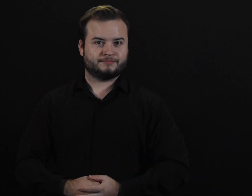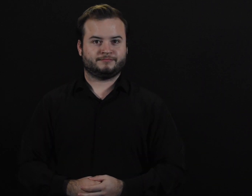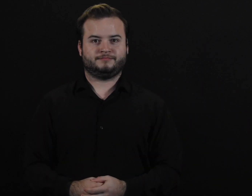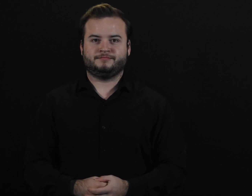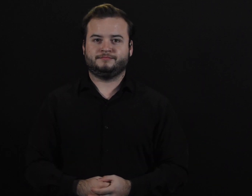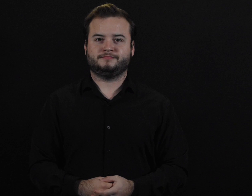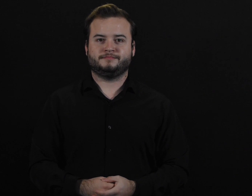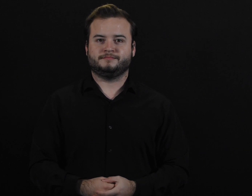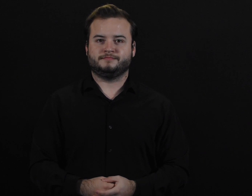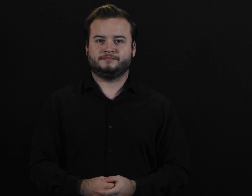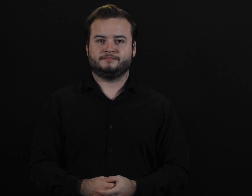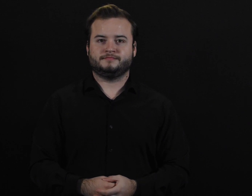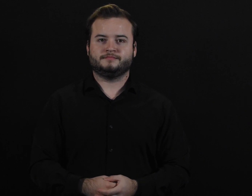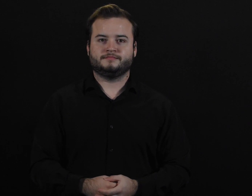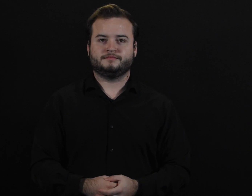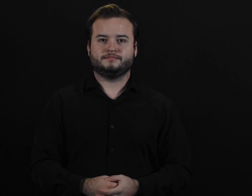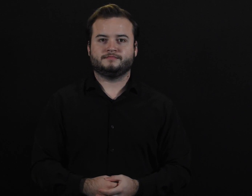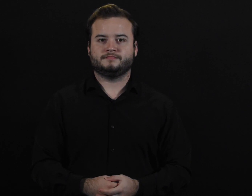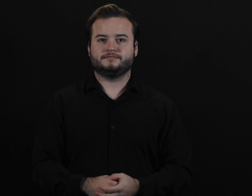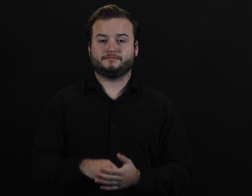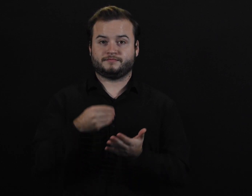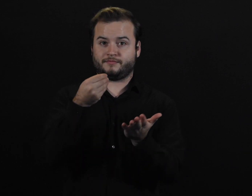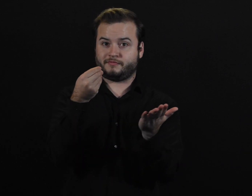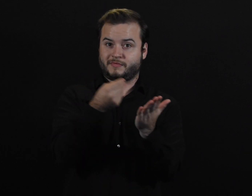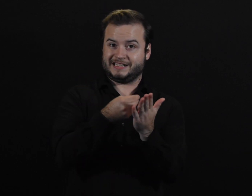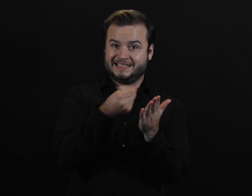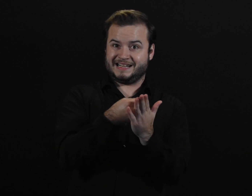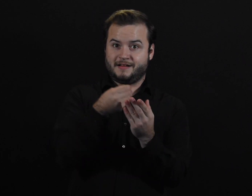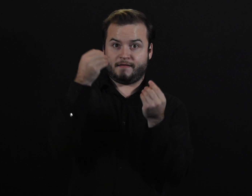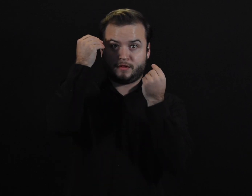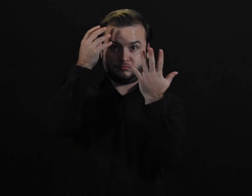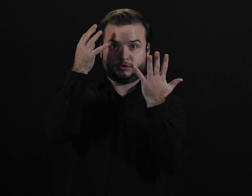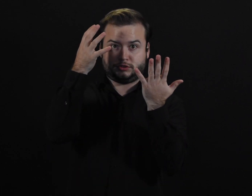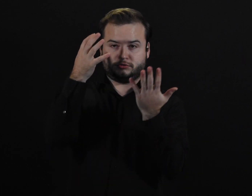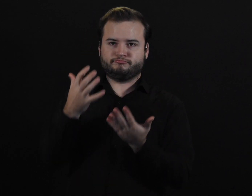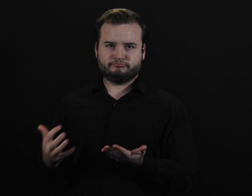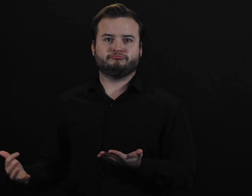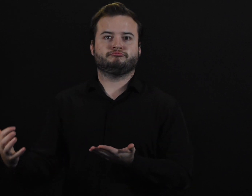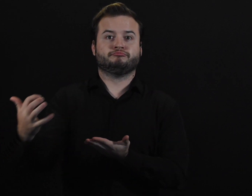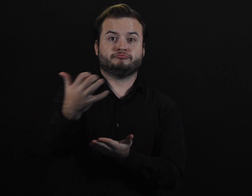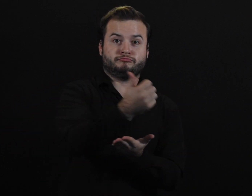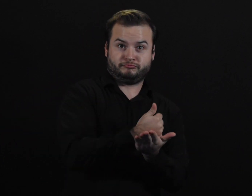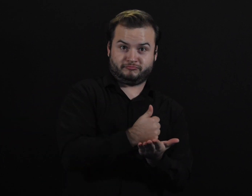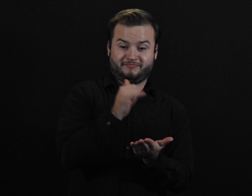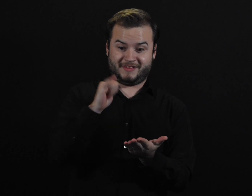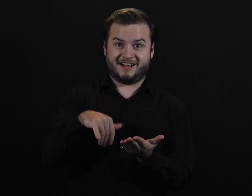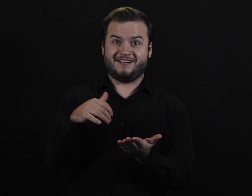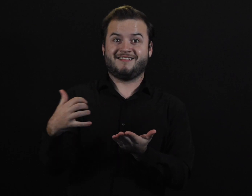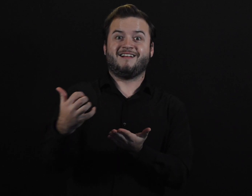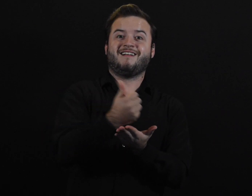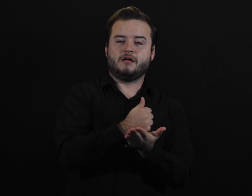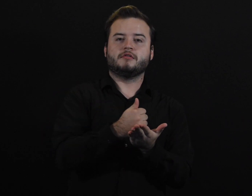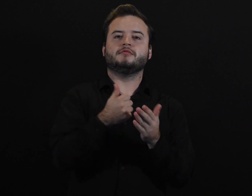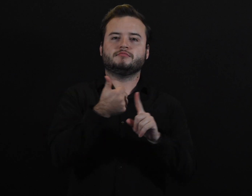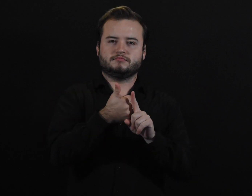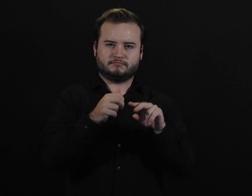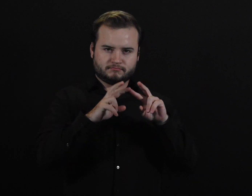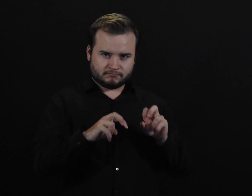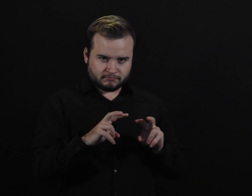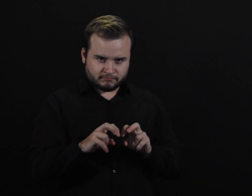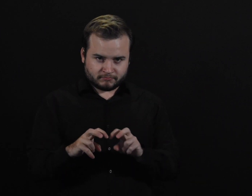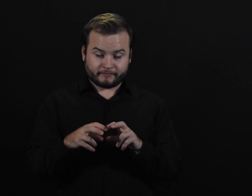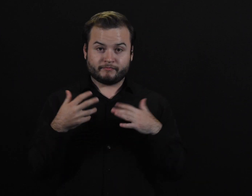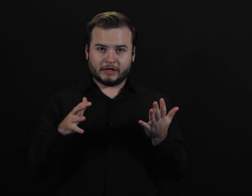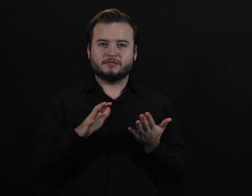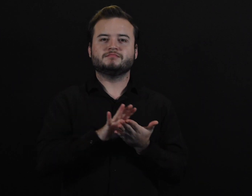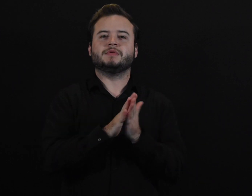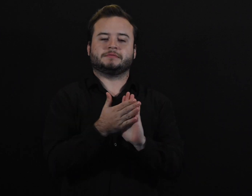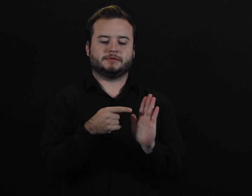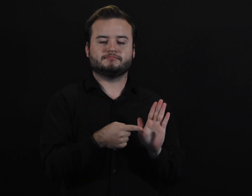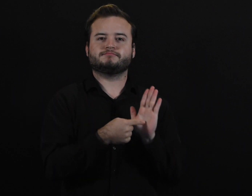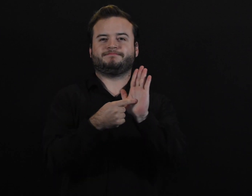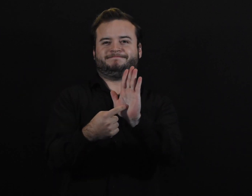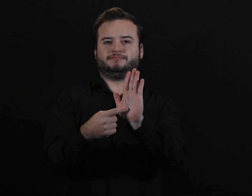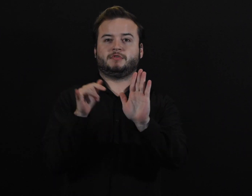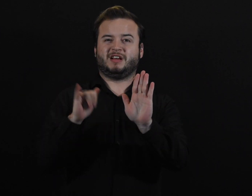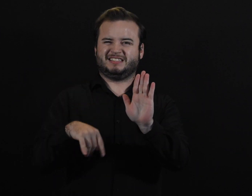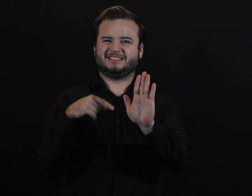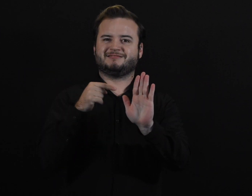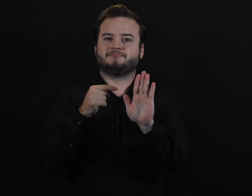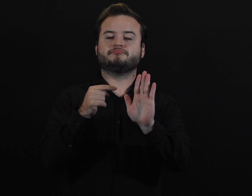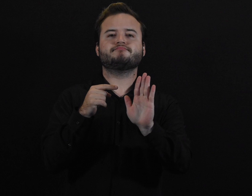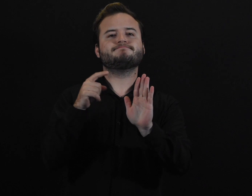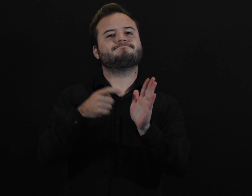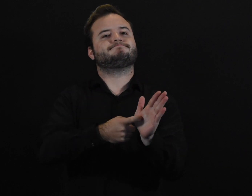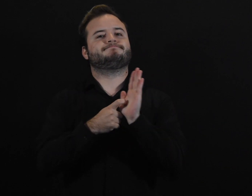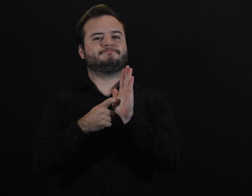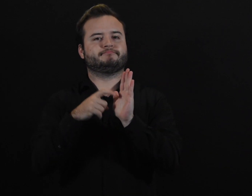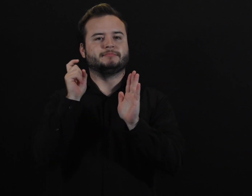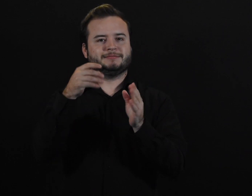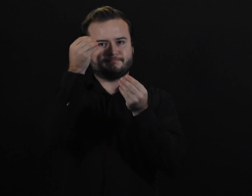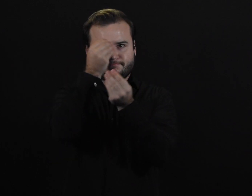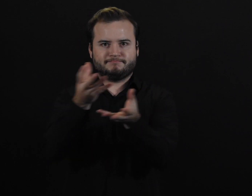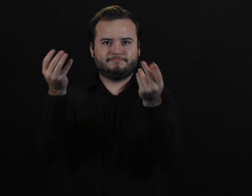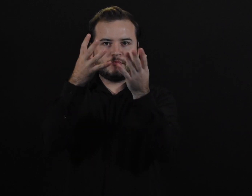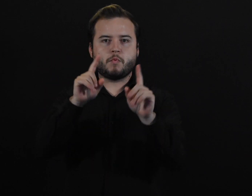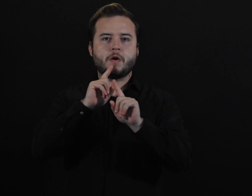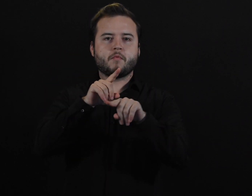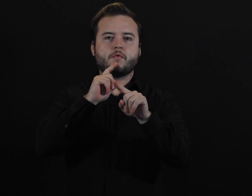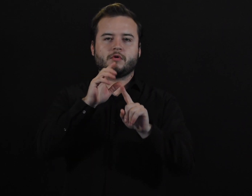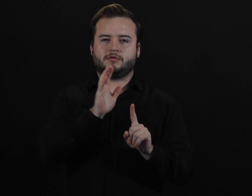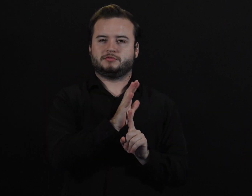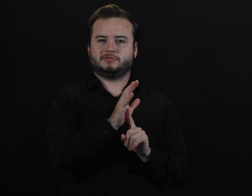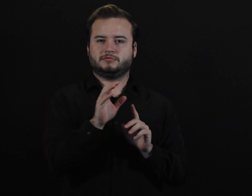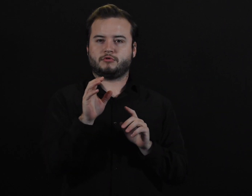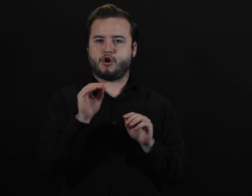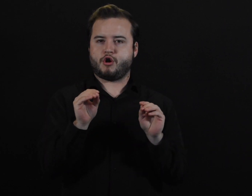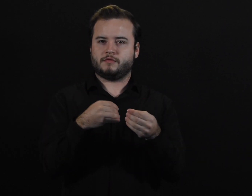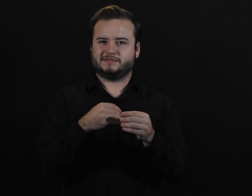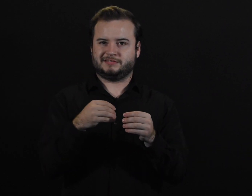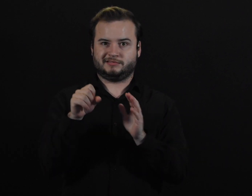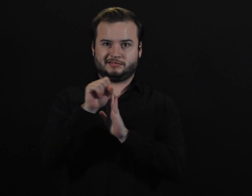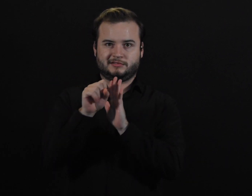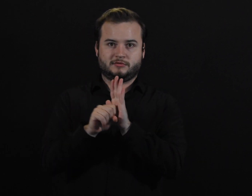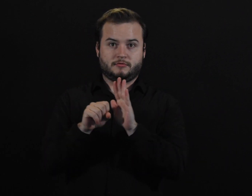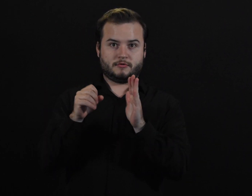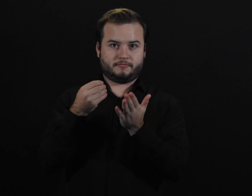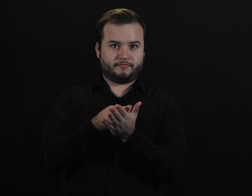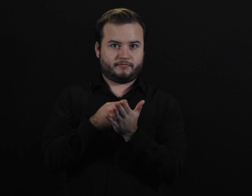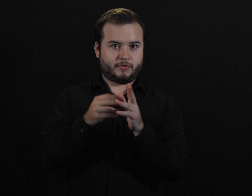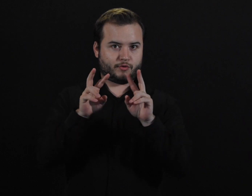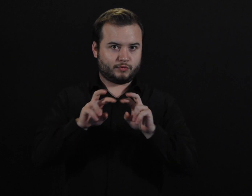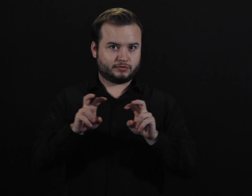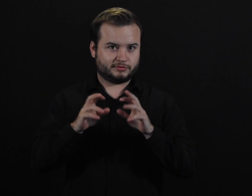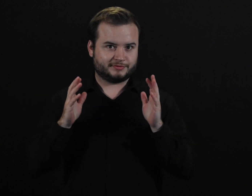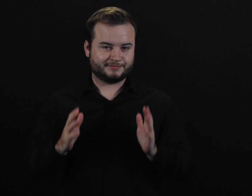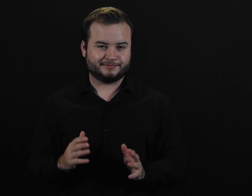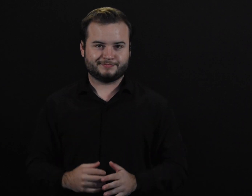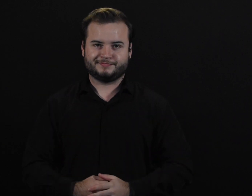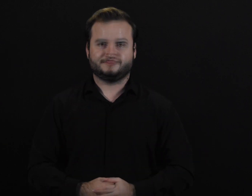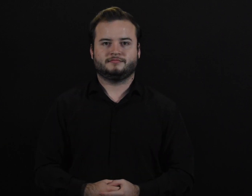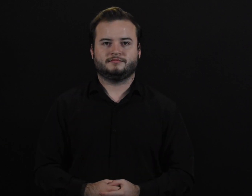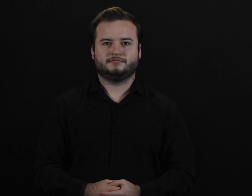The financial information collected is analyzed and serves as the basis of statutory reports issued by the Office of the State Auditor.